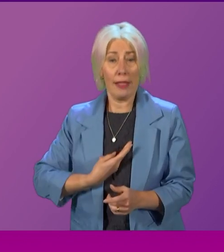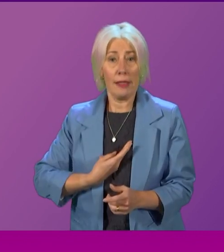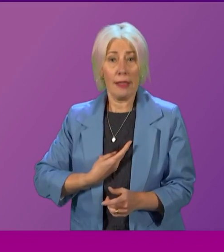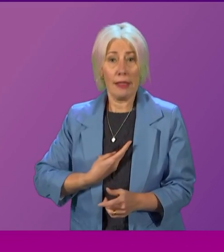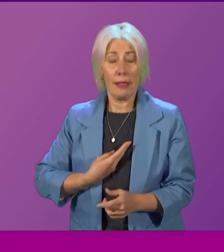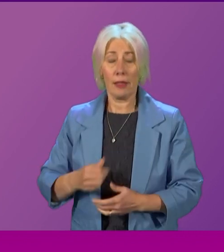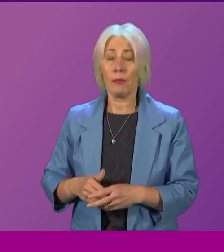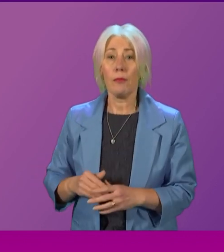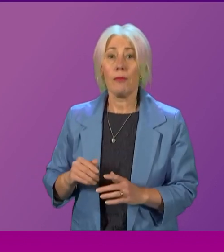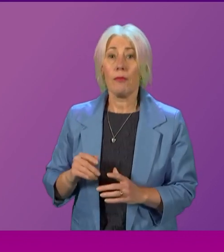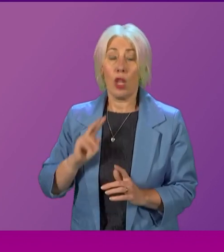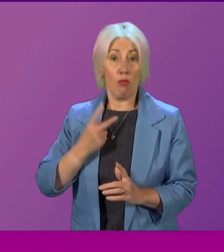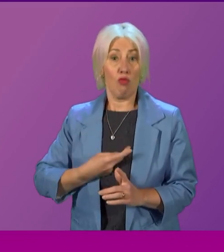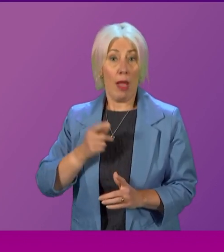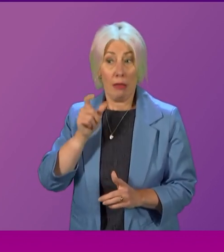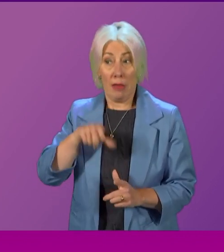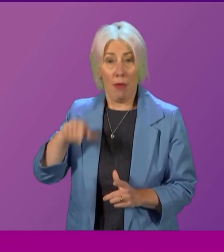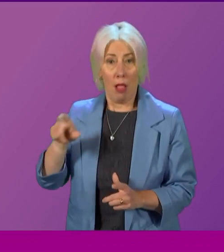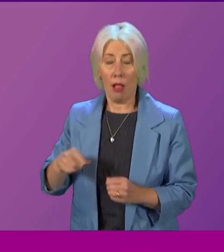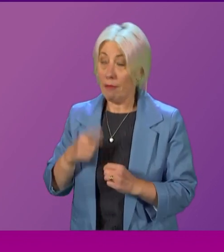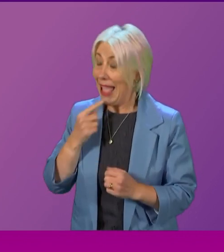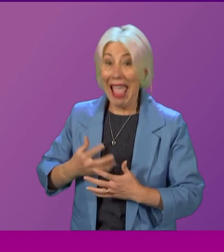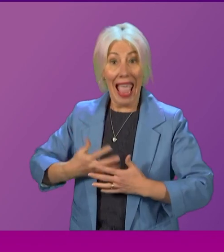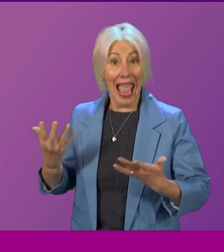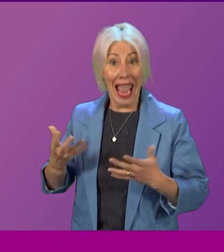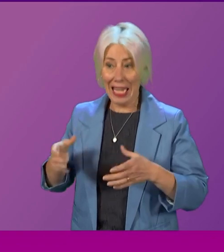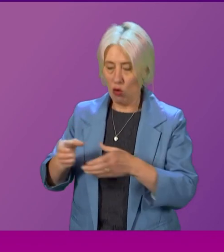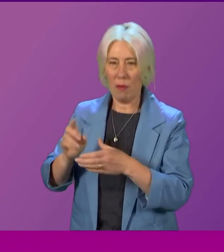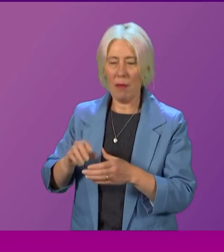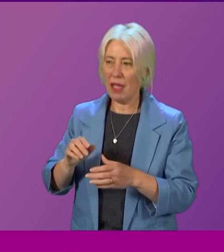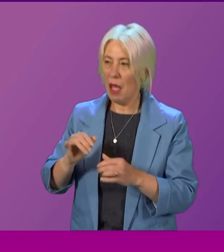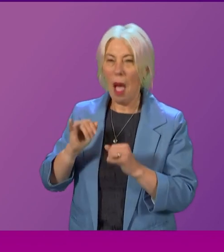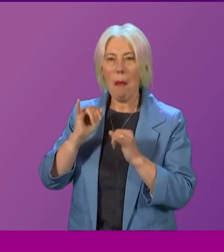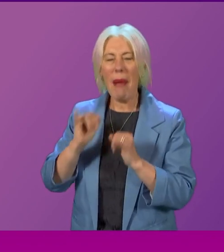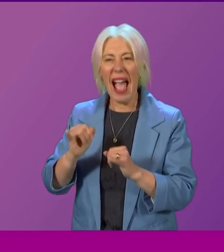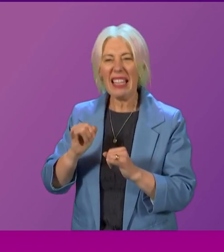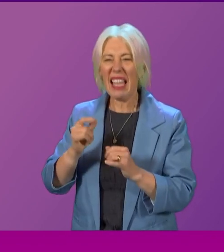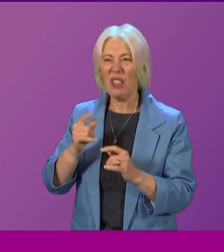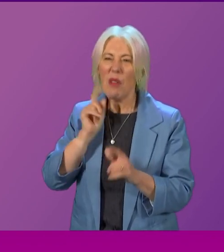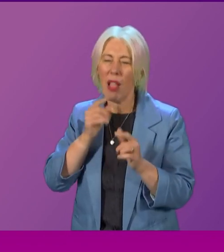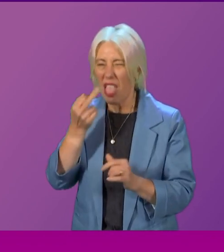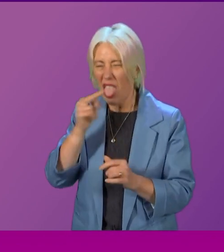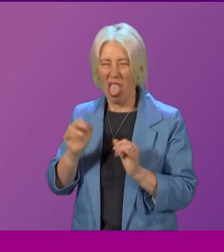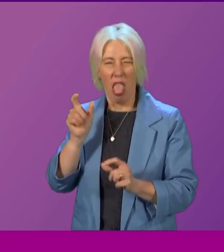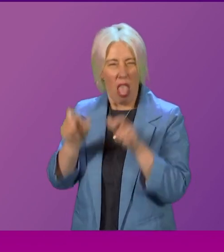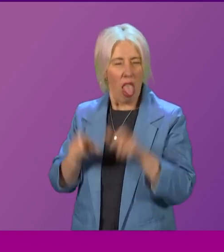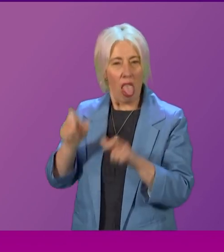In any group in society, where there are bad-faith actors, we deal with them; we do not stigmatise